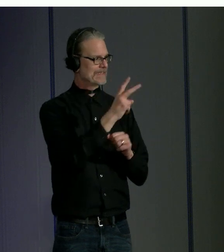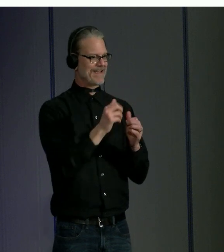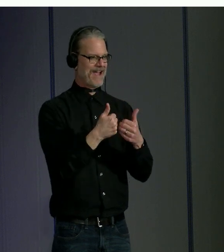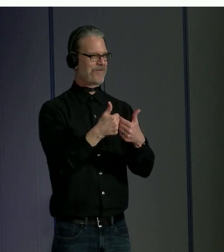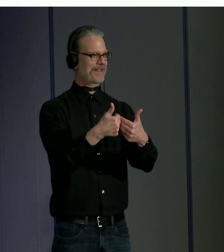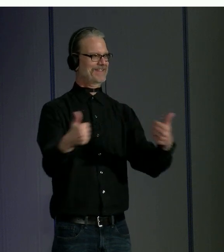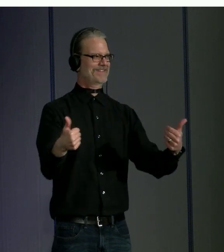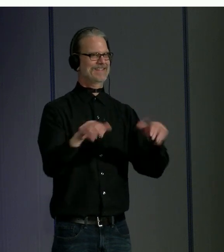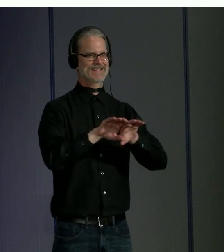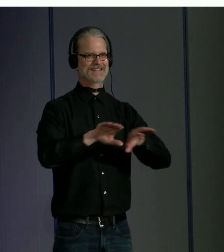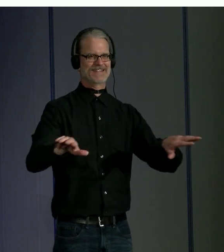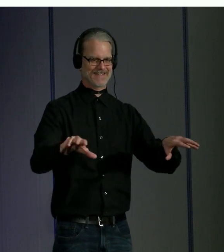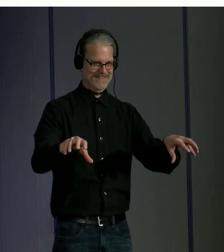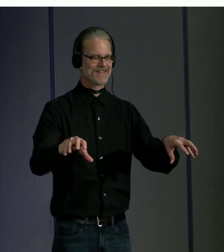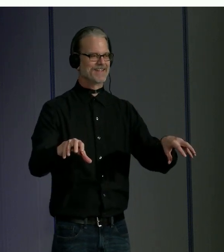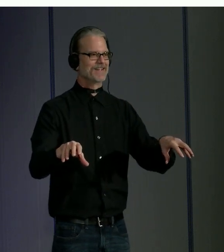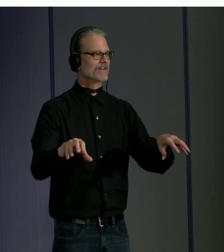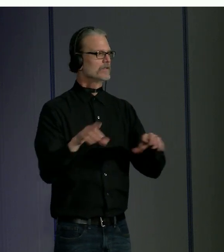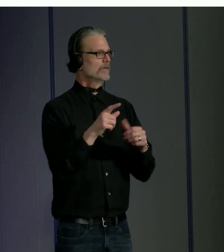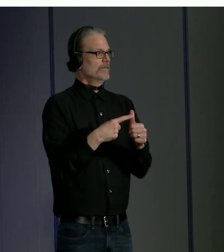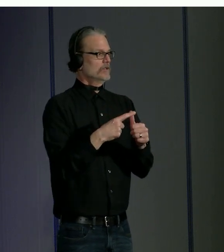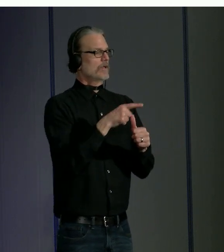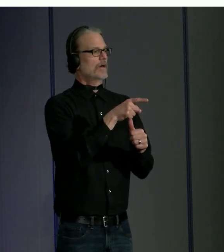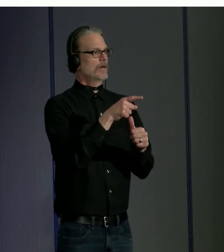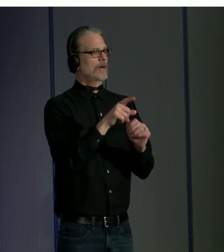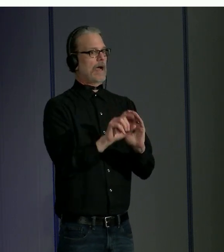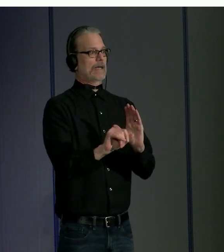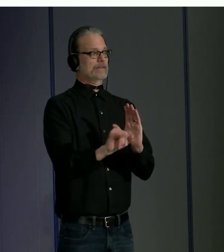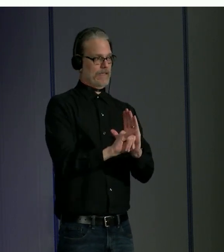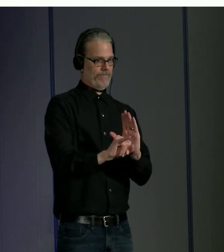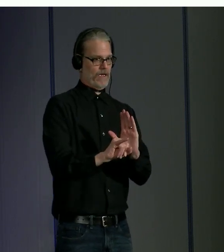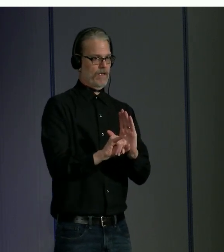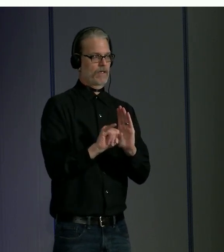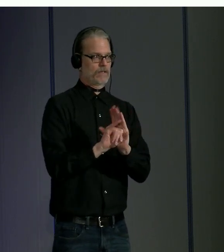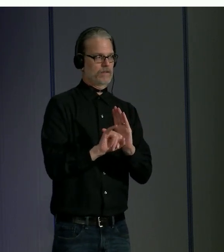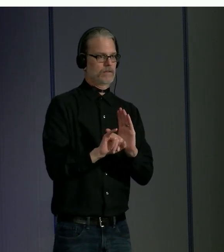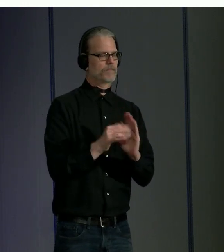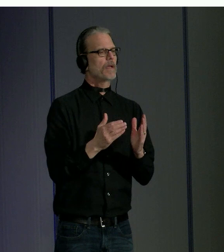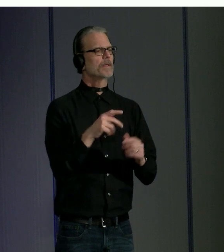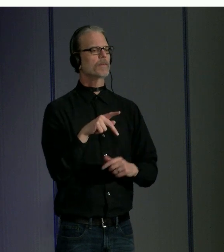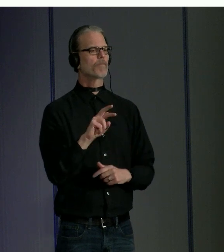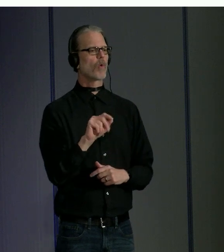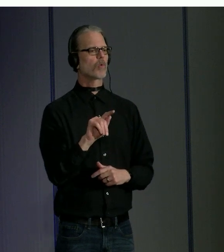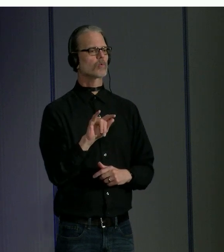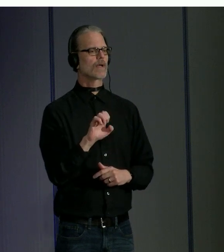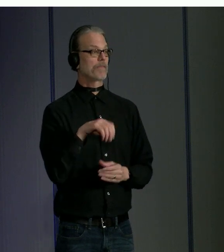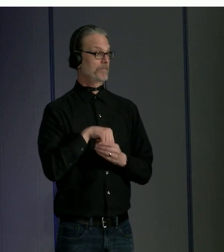So identify maybe do those prototypes in your head.